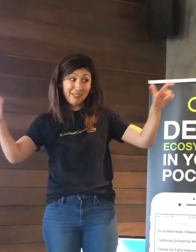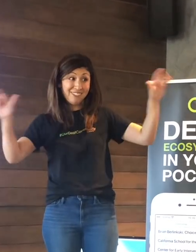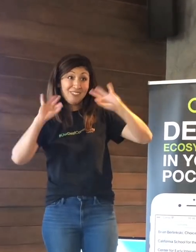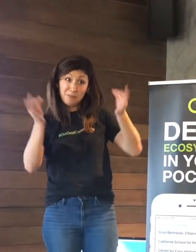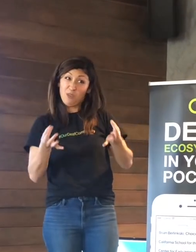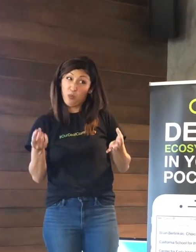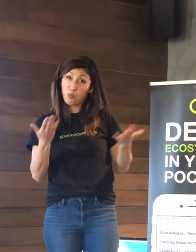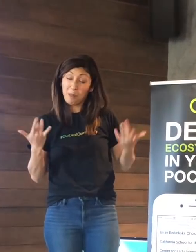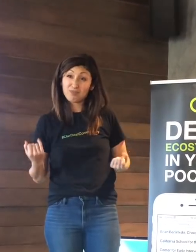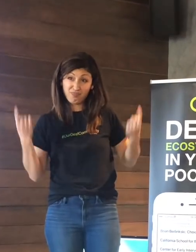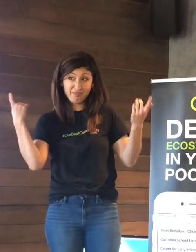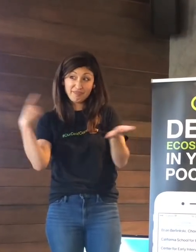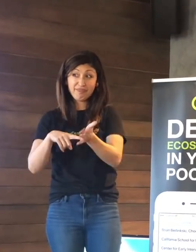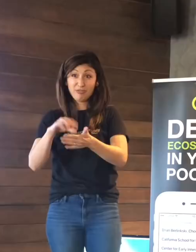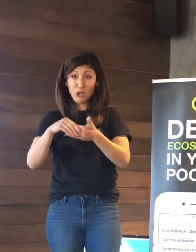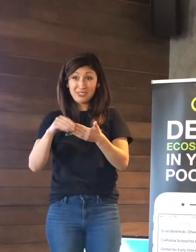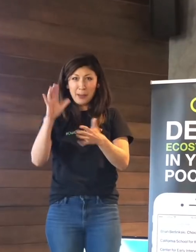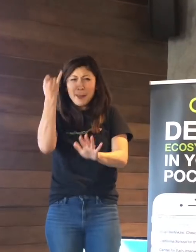Some of us have big families, so that's probably over a thousand of dollars.